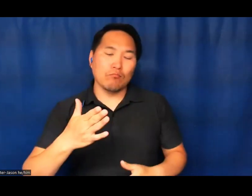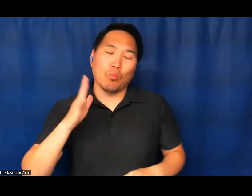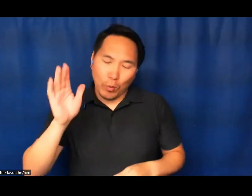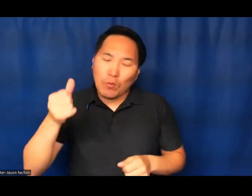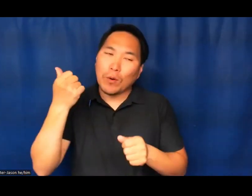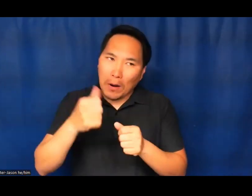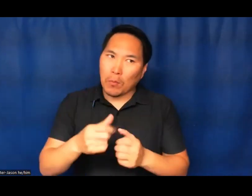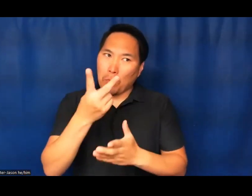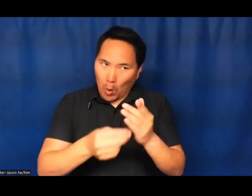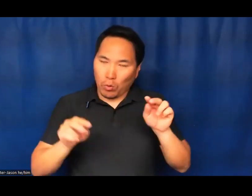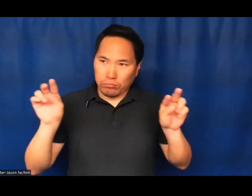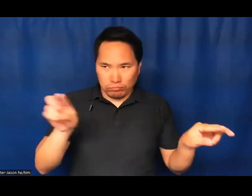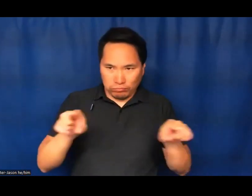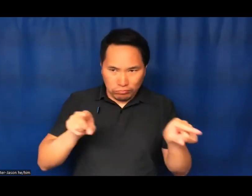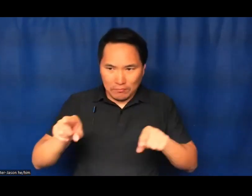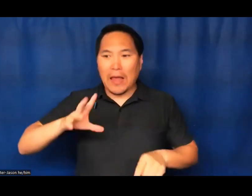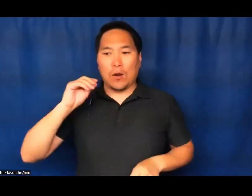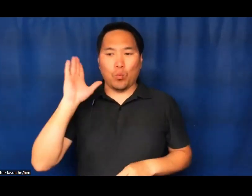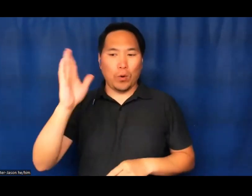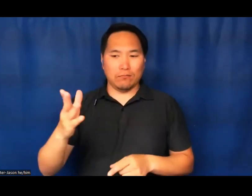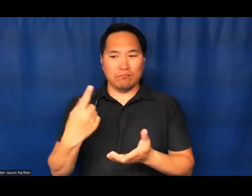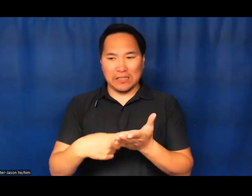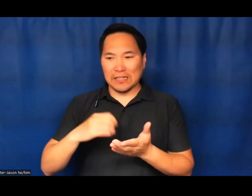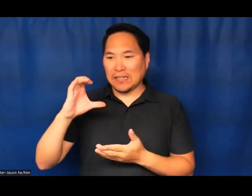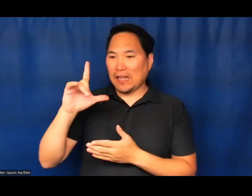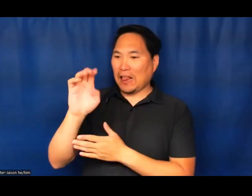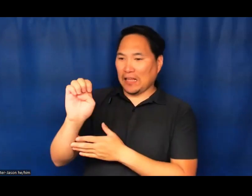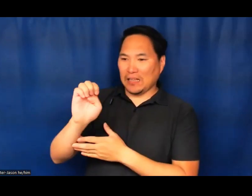And we will, again, mention the CLE code some time during the midpoint of the semester.Let